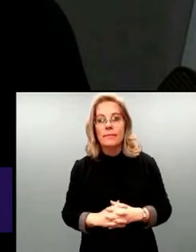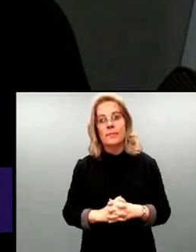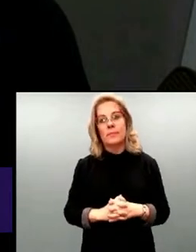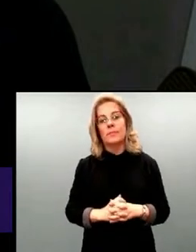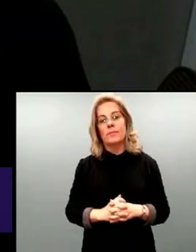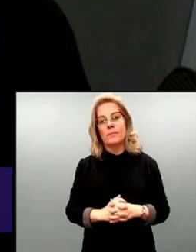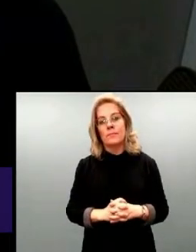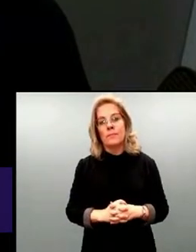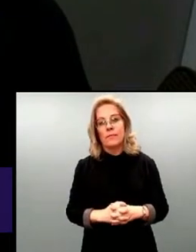No, not always.